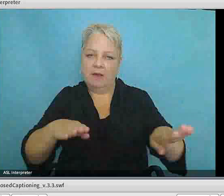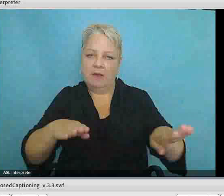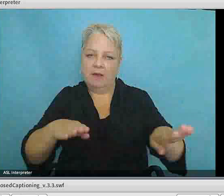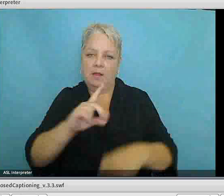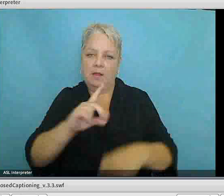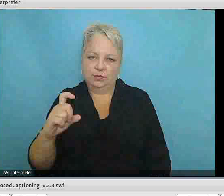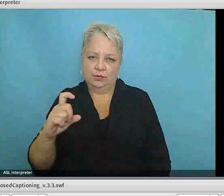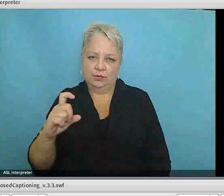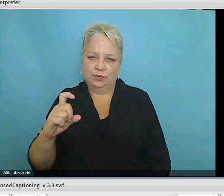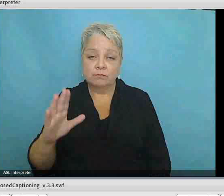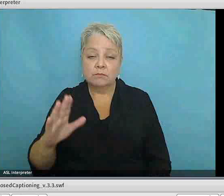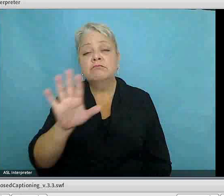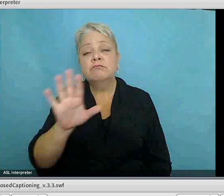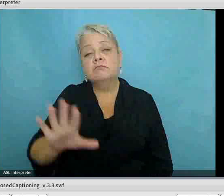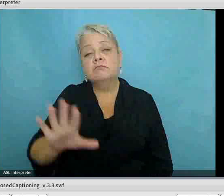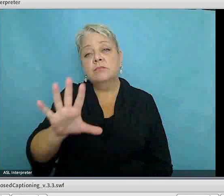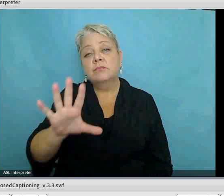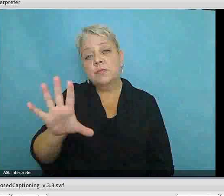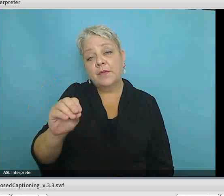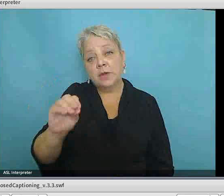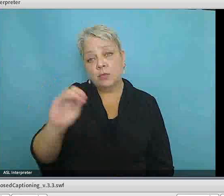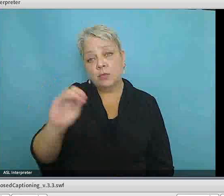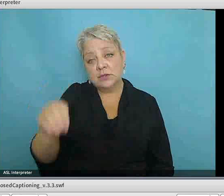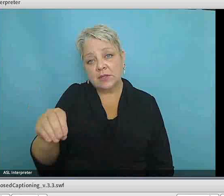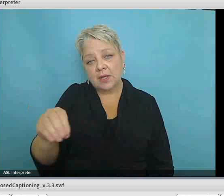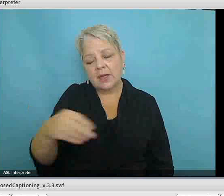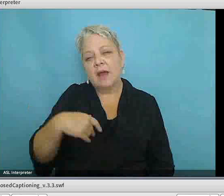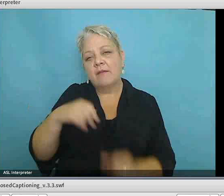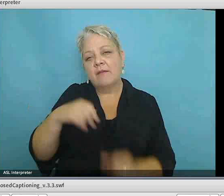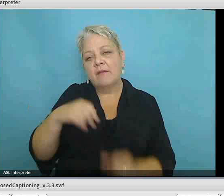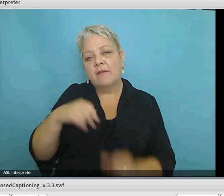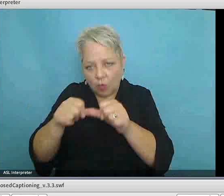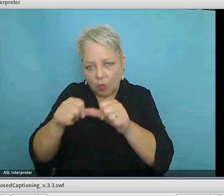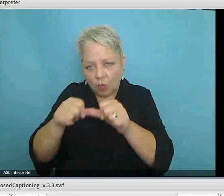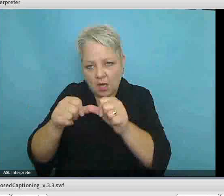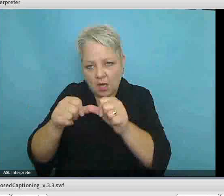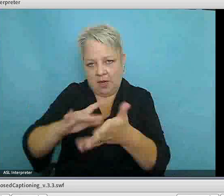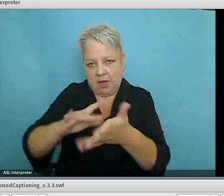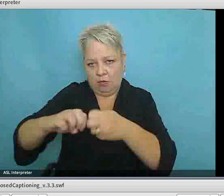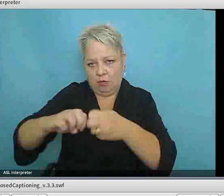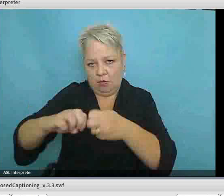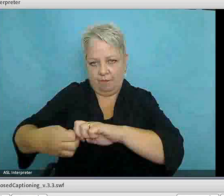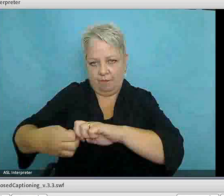About 50% have a chronic medical diagnosis.